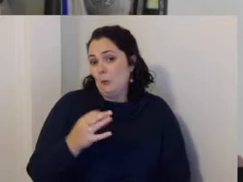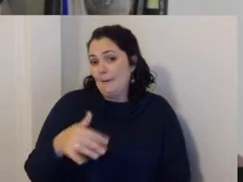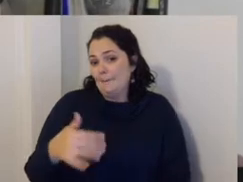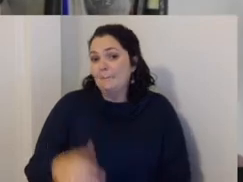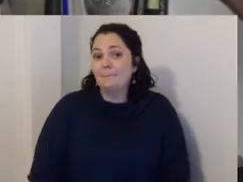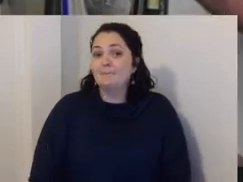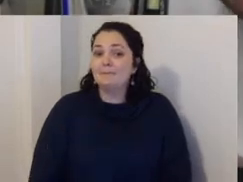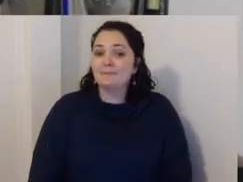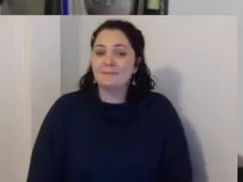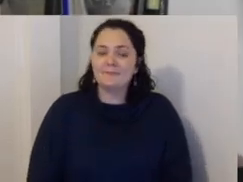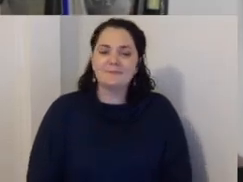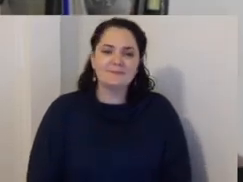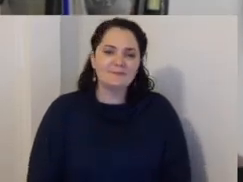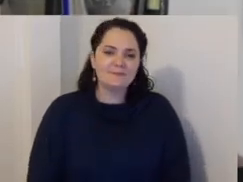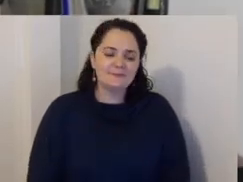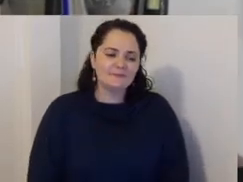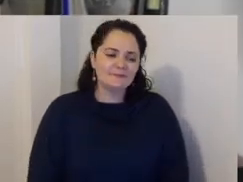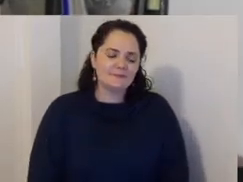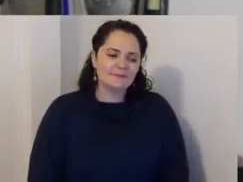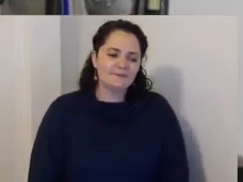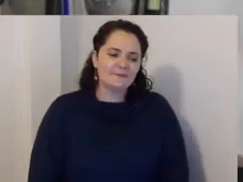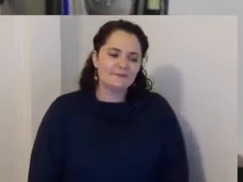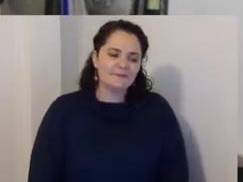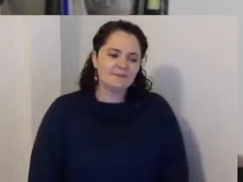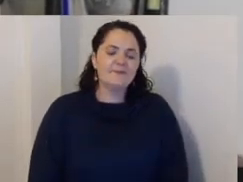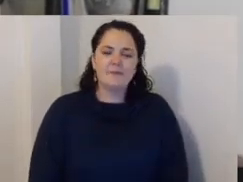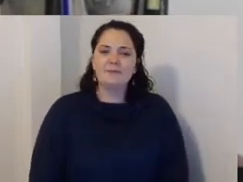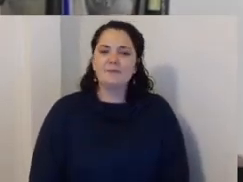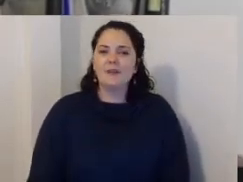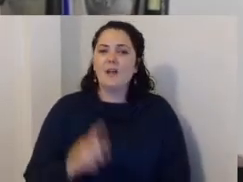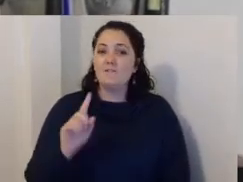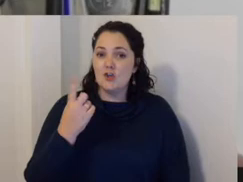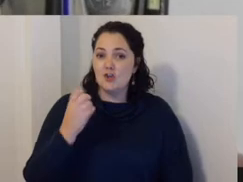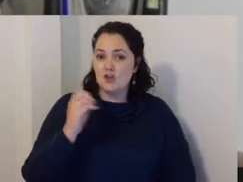how we're going to lay in our darkness first and then begin to lift out our lights and we're going